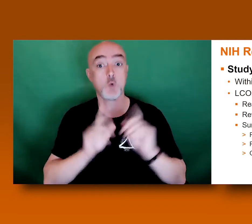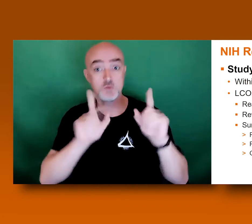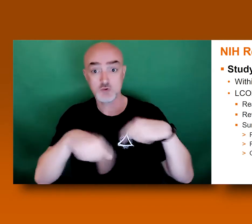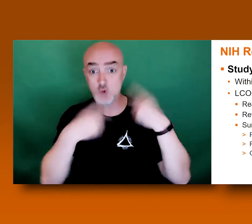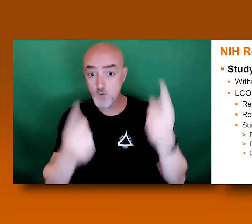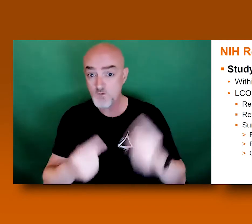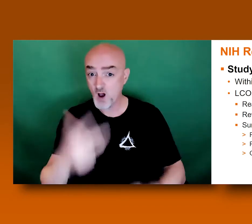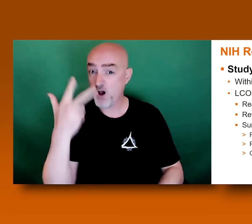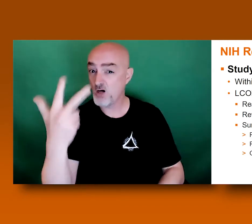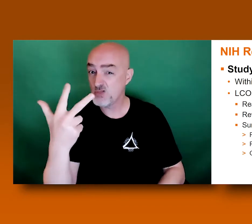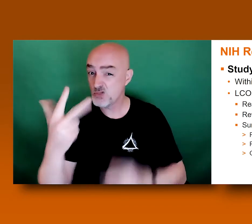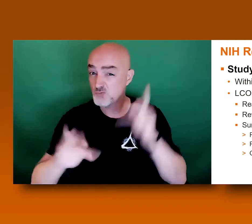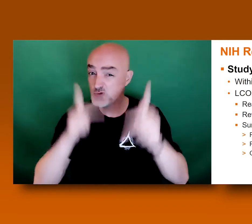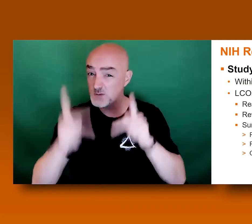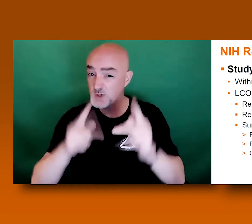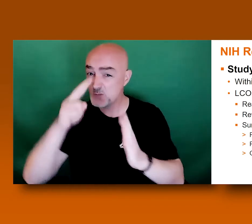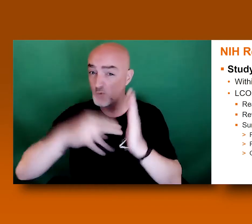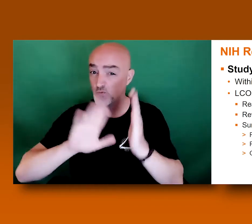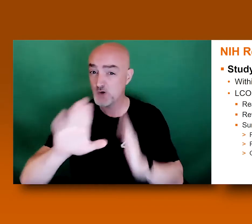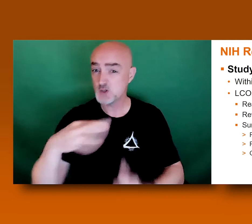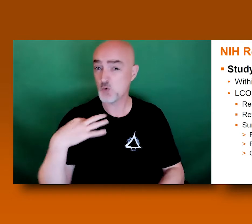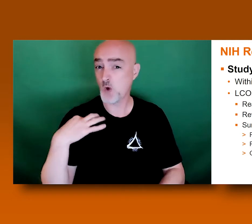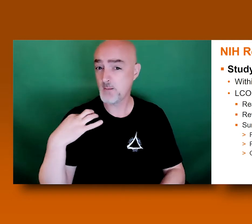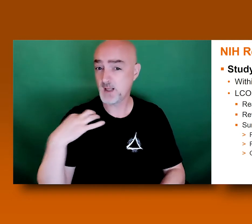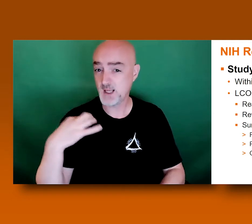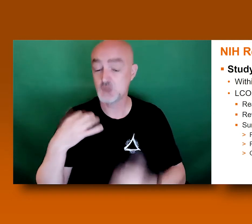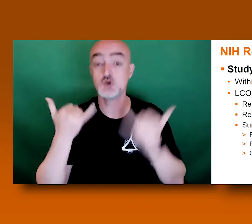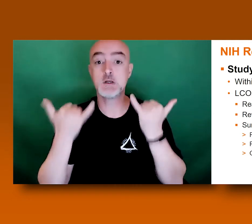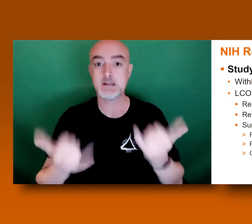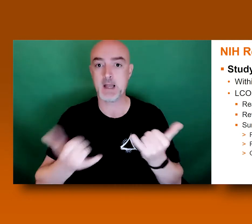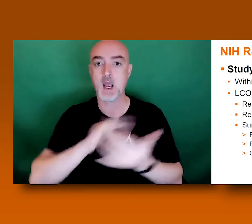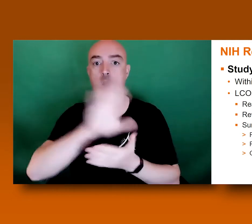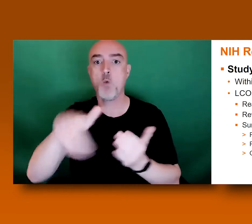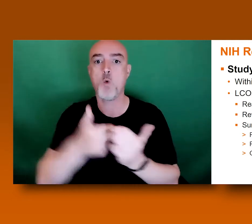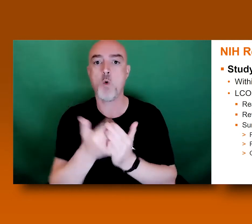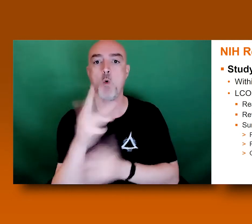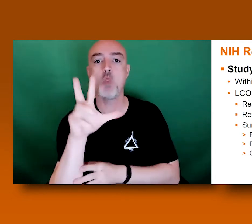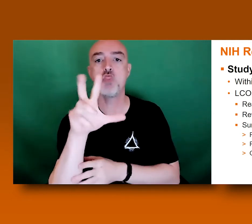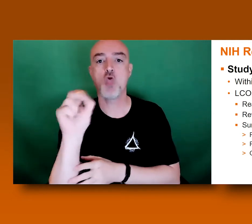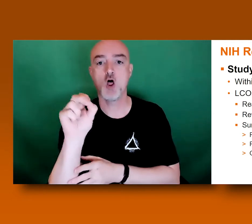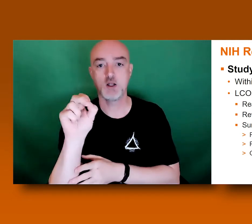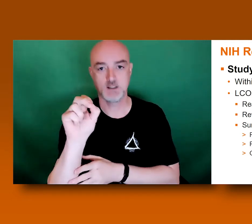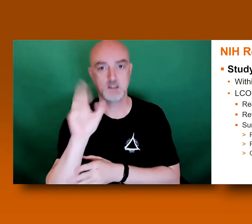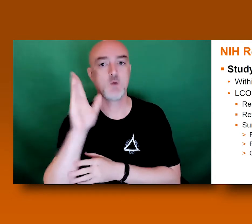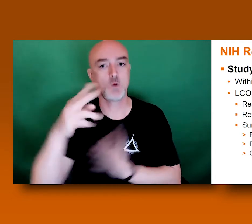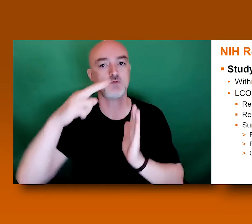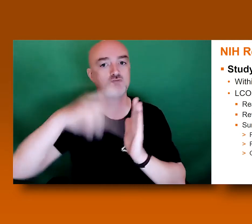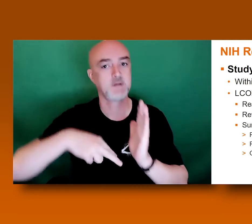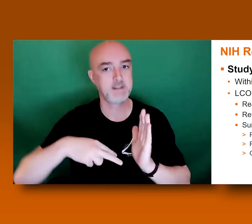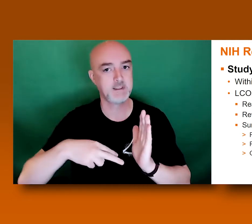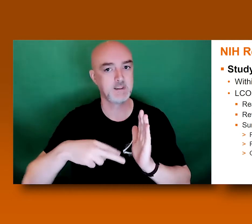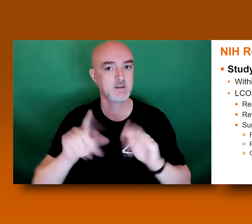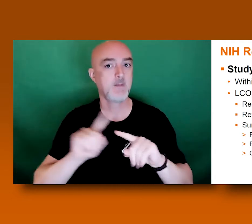We oversee the applications. And remember, we had those 3 individuals who had already ranked and scored,